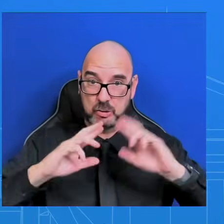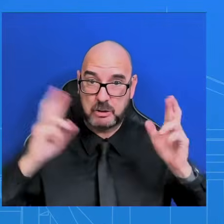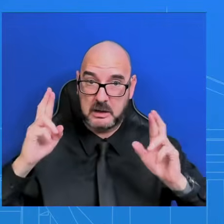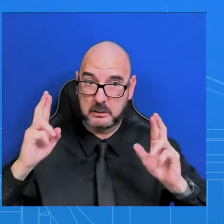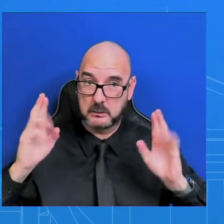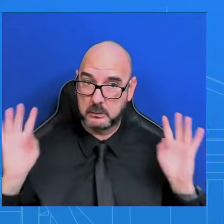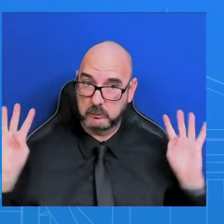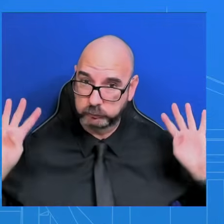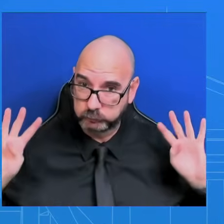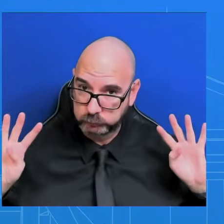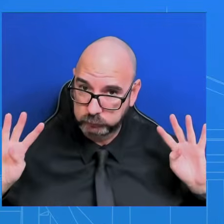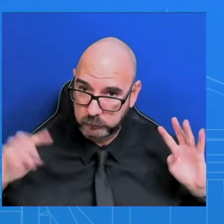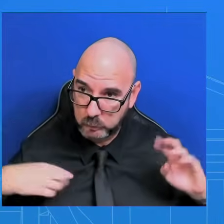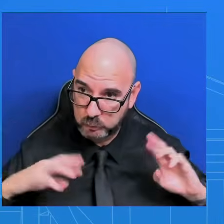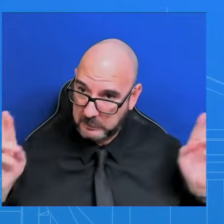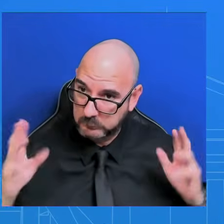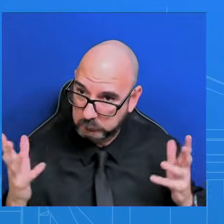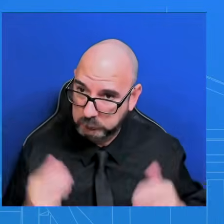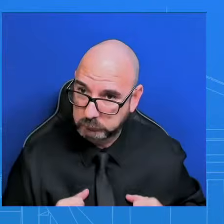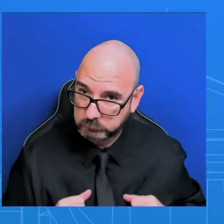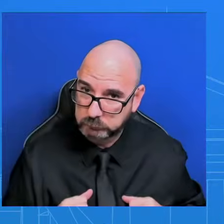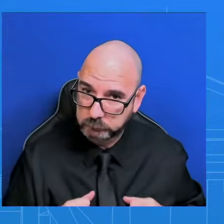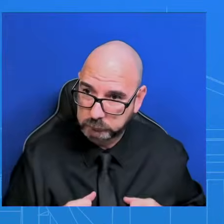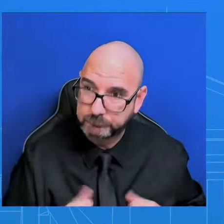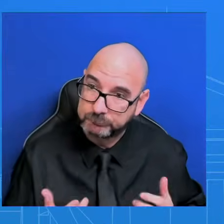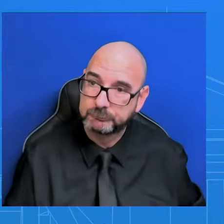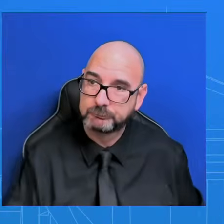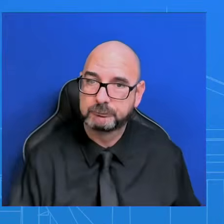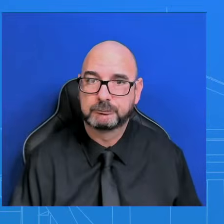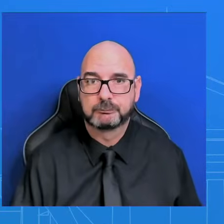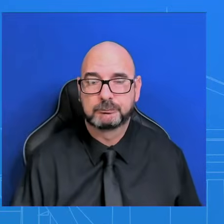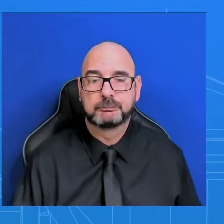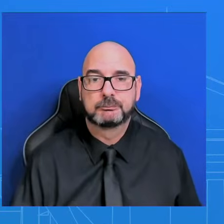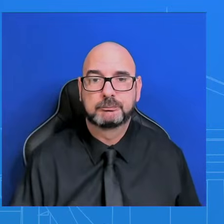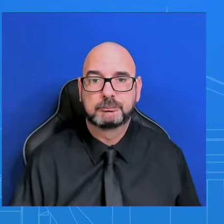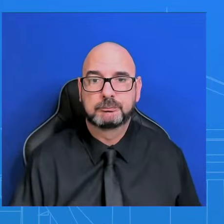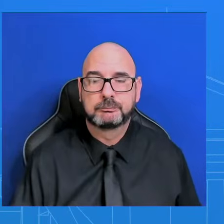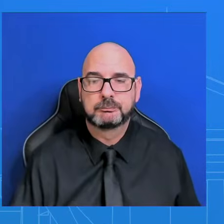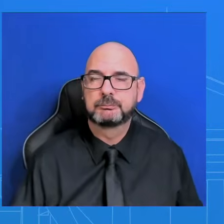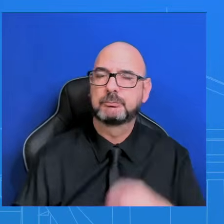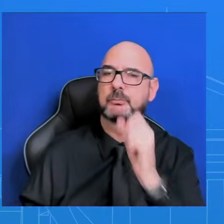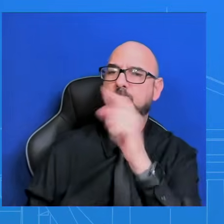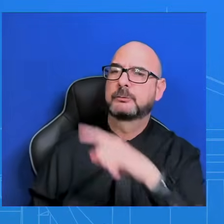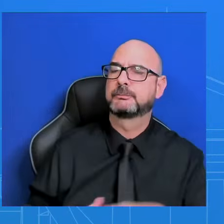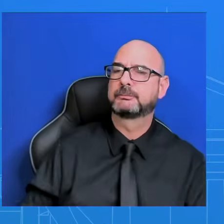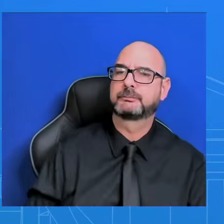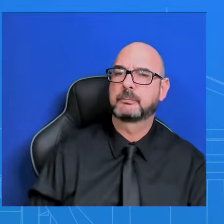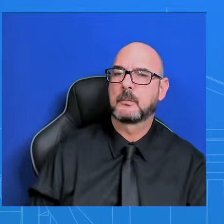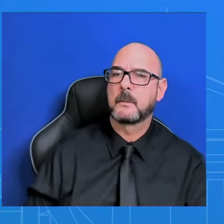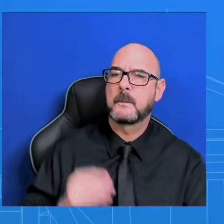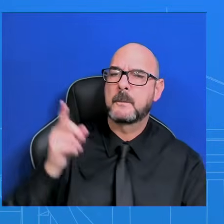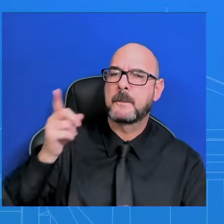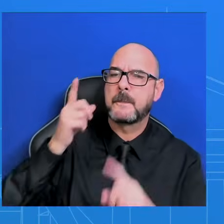The Press: Thanks, Karine. Did the President address Netanyahu's use of the phrase "from the river to the sea" in their conversation today?